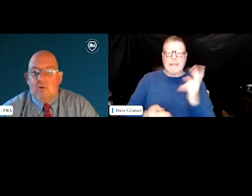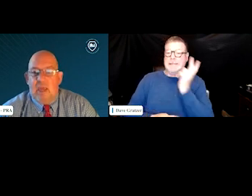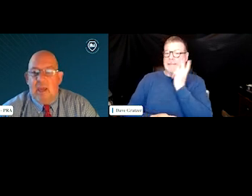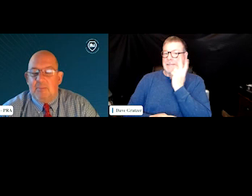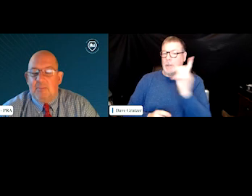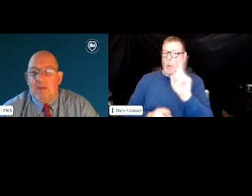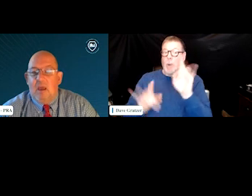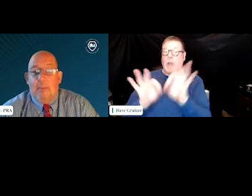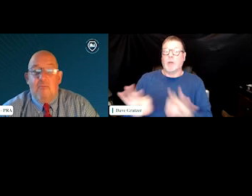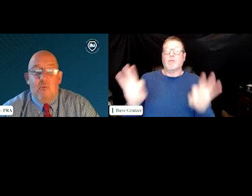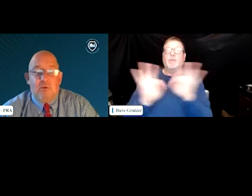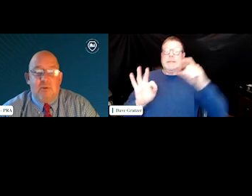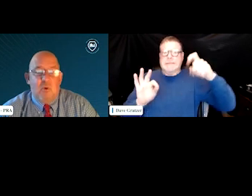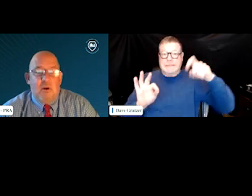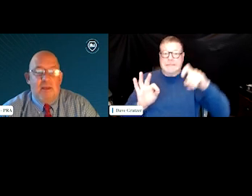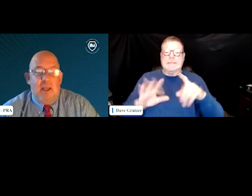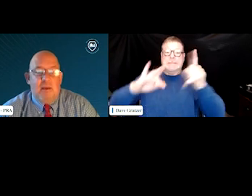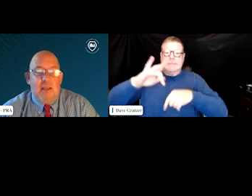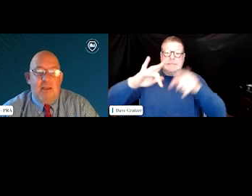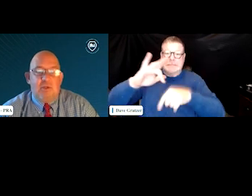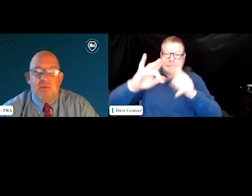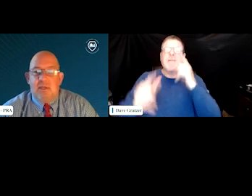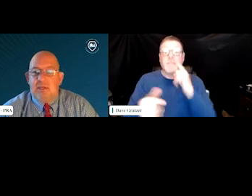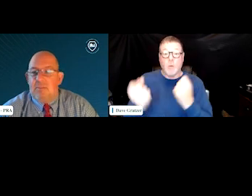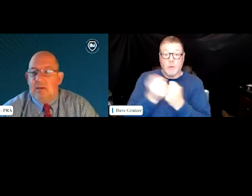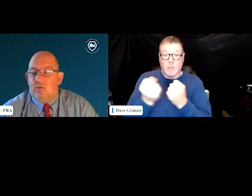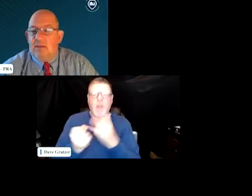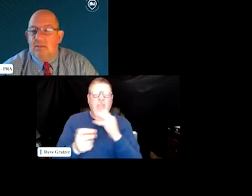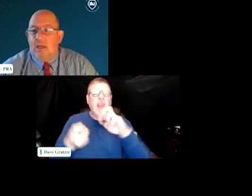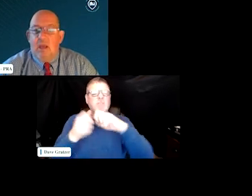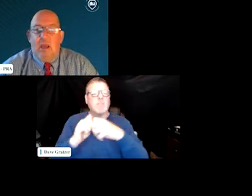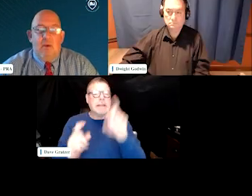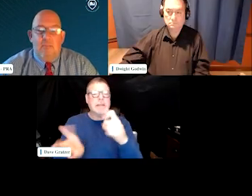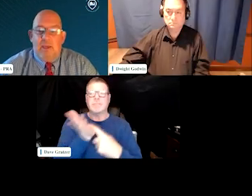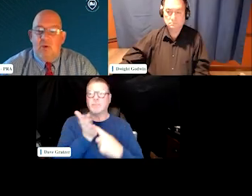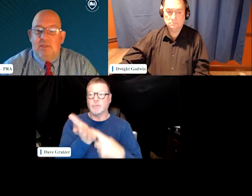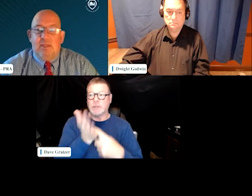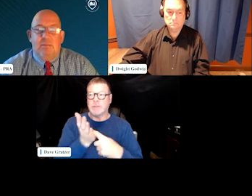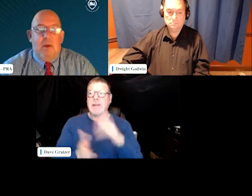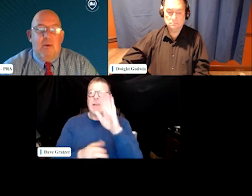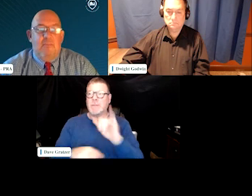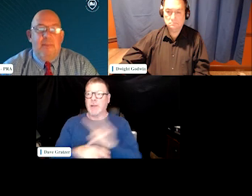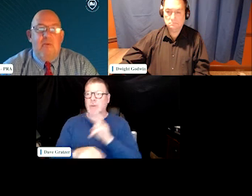critical gaps for support, and issues that need to be addressed, by using this model.